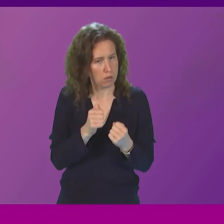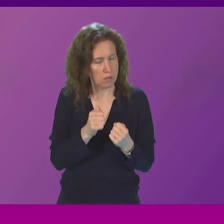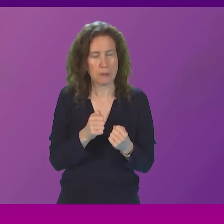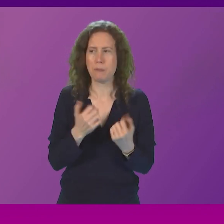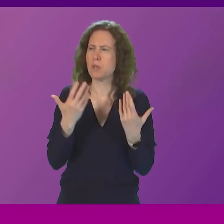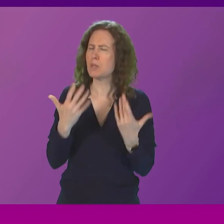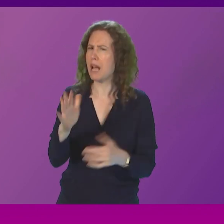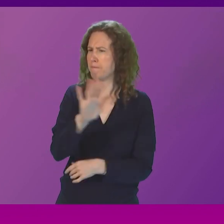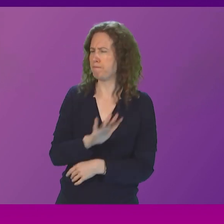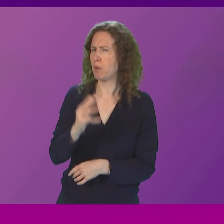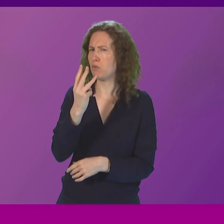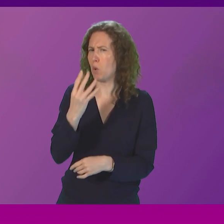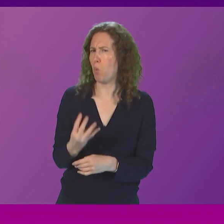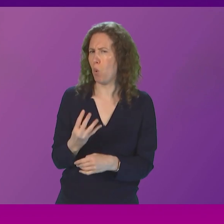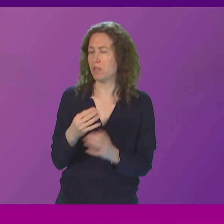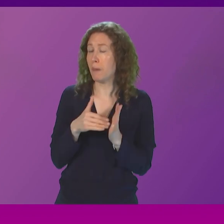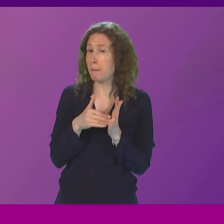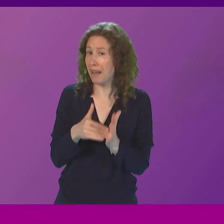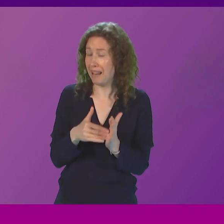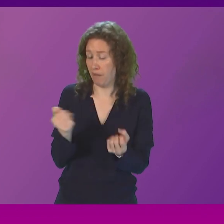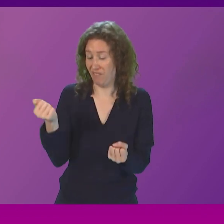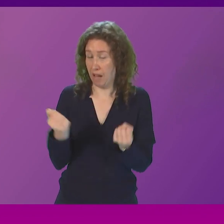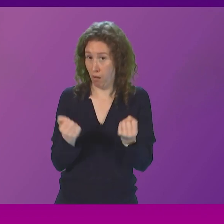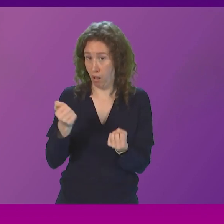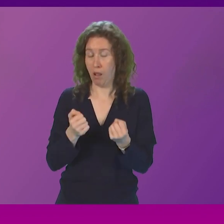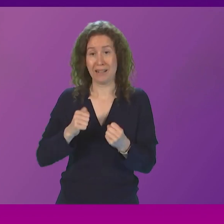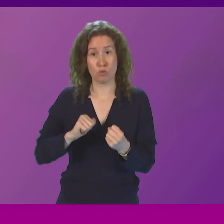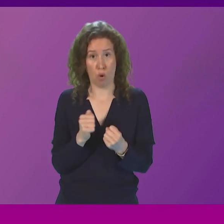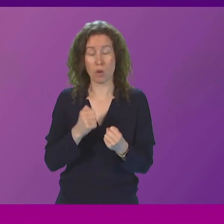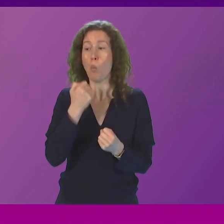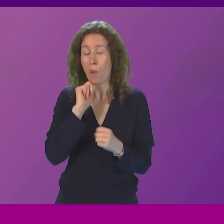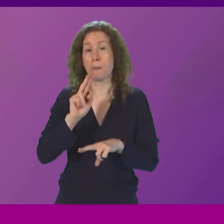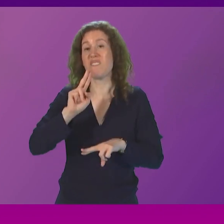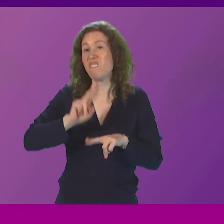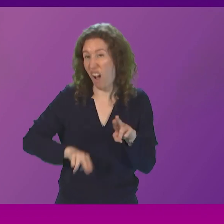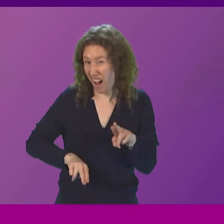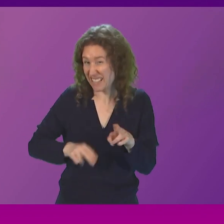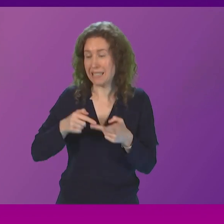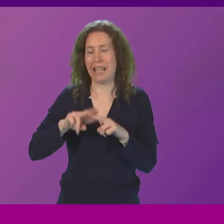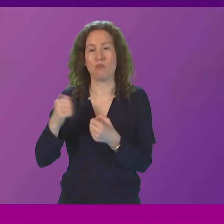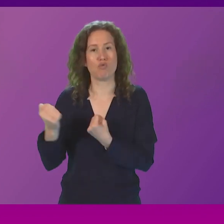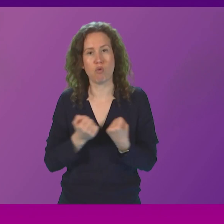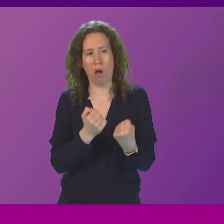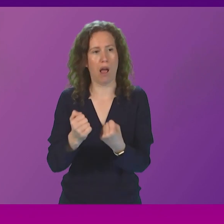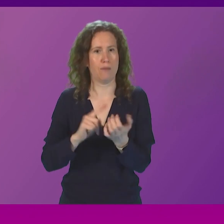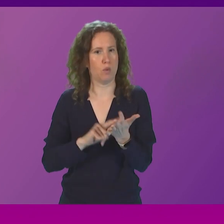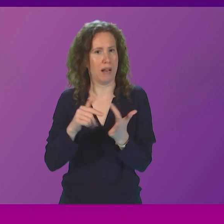Approximately three quarters of a million vehicles in Scotland will now be fined if they drive through the zone in Glasgow.